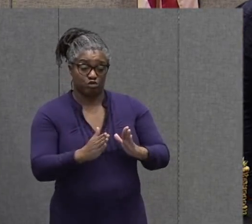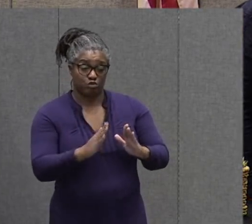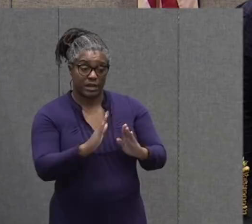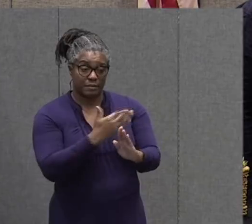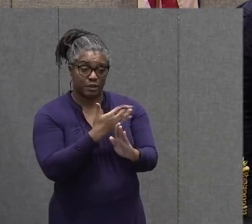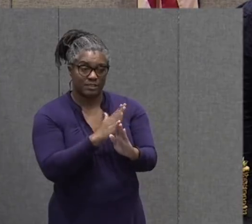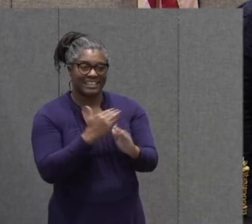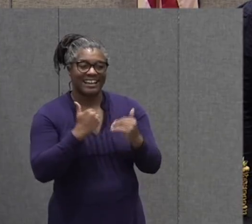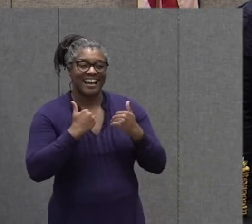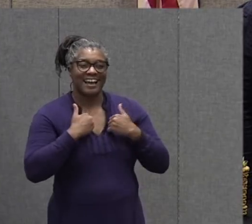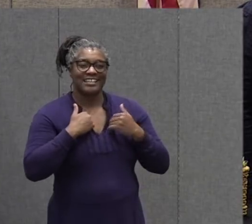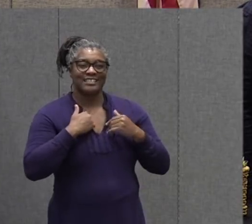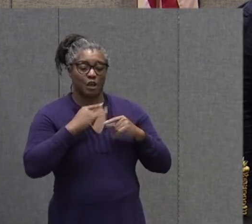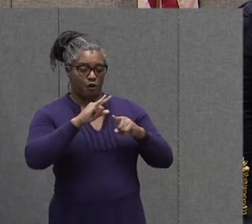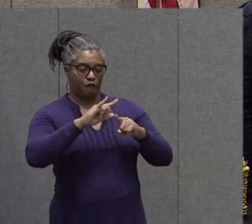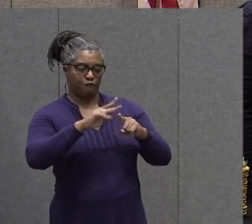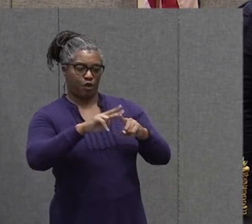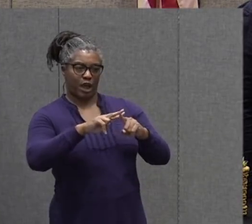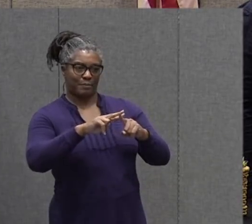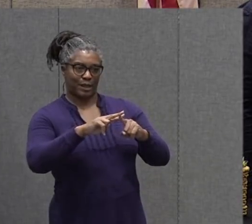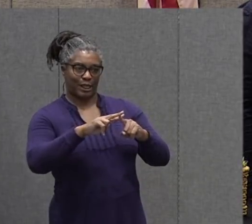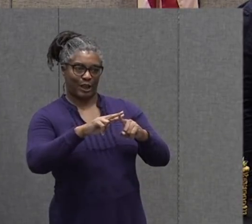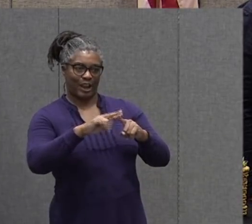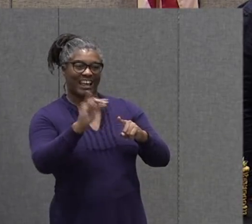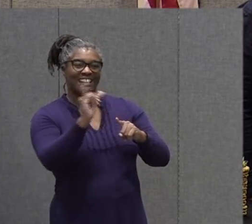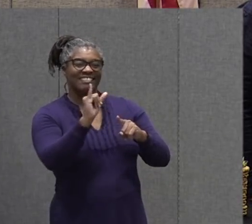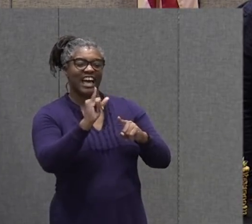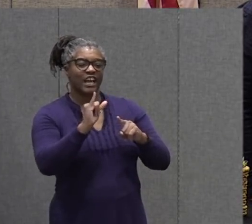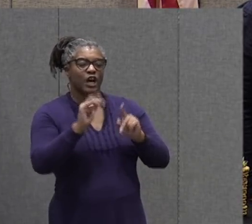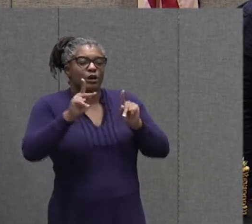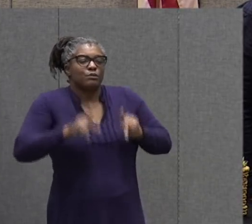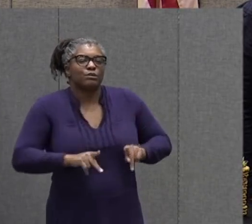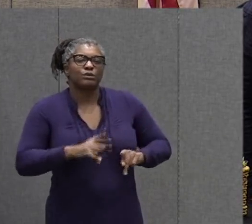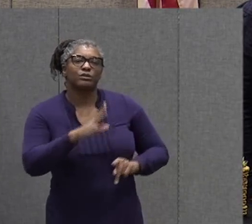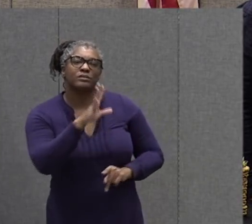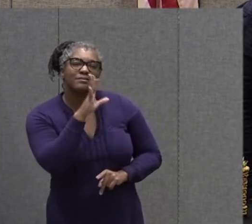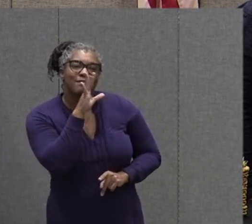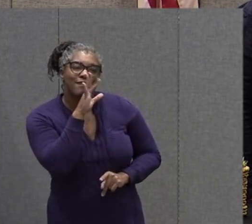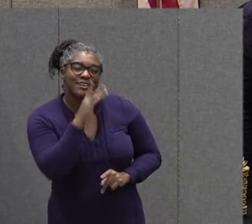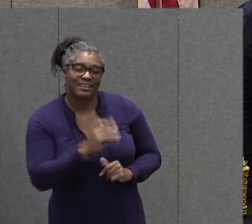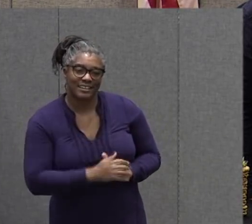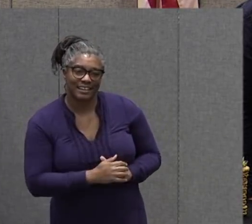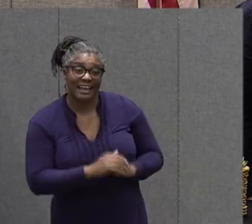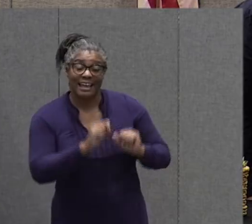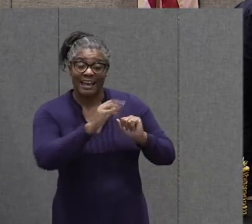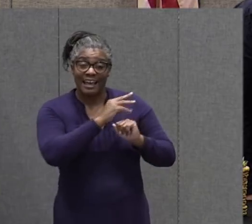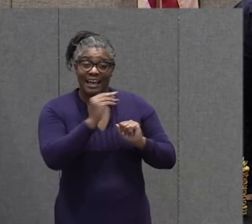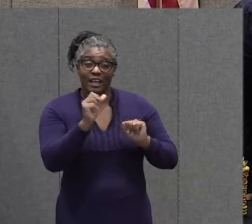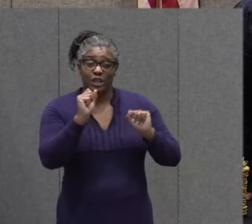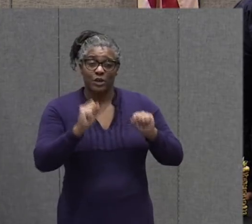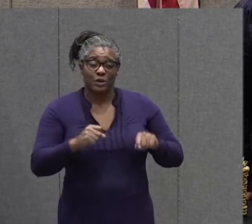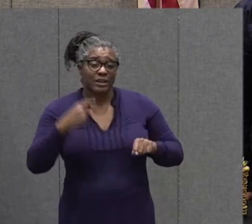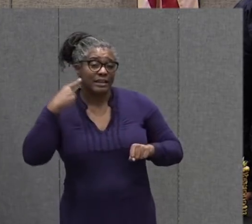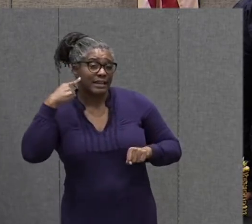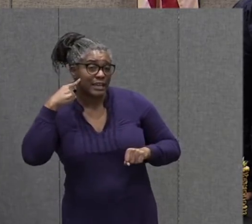And, so you can actually hear it and Onomatopoeia flash, clash [Miss Garcia] I love that word.